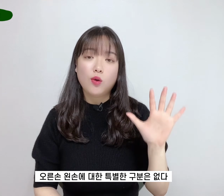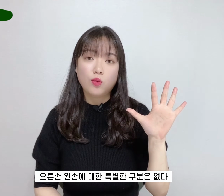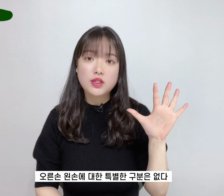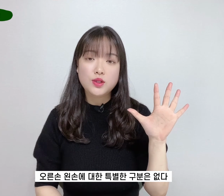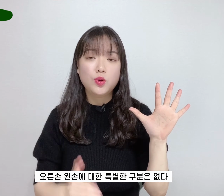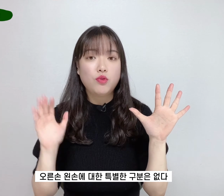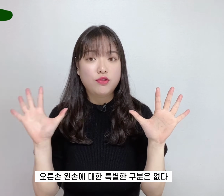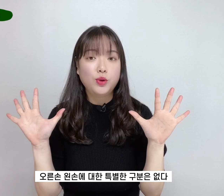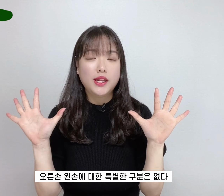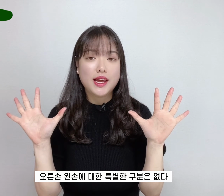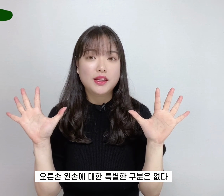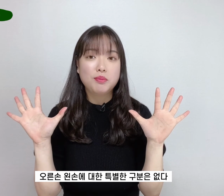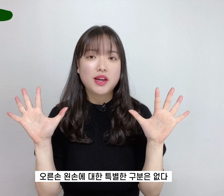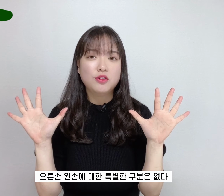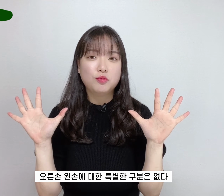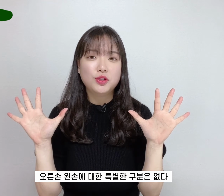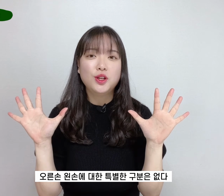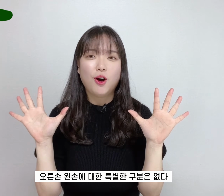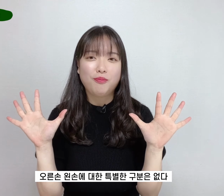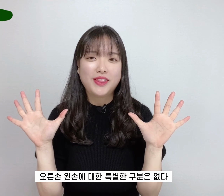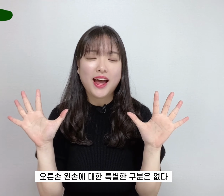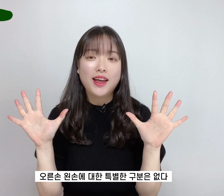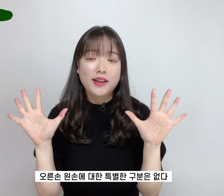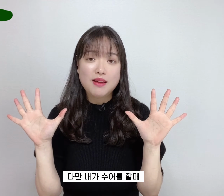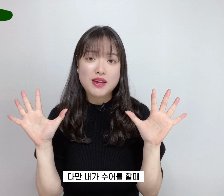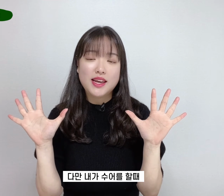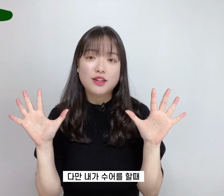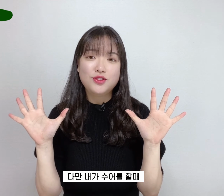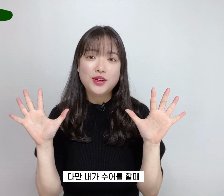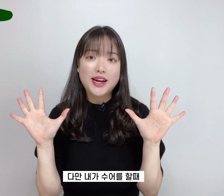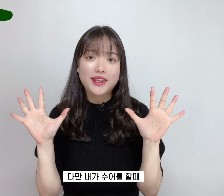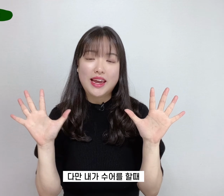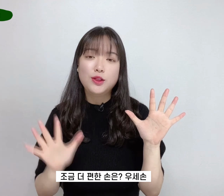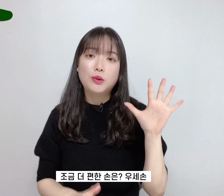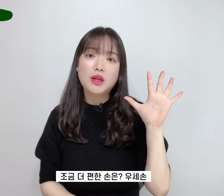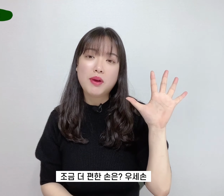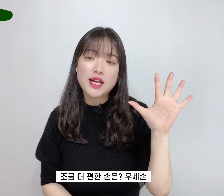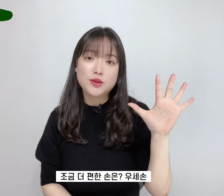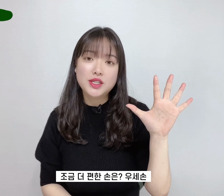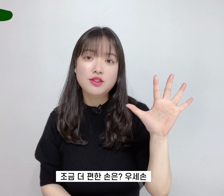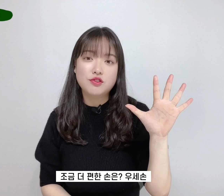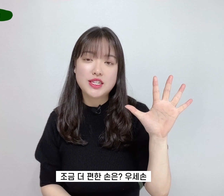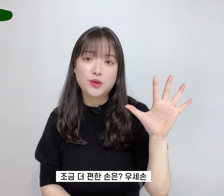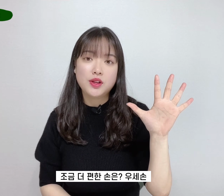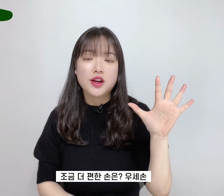there is no special distinction between the right hand and the left hand. But which hand is more comfortable for me when I use sign language? dominant hand